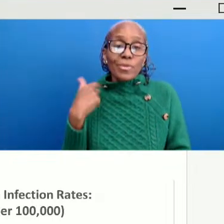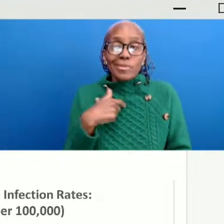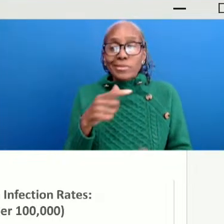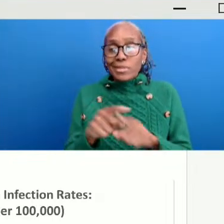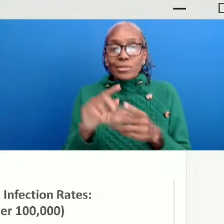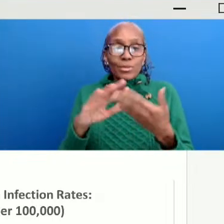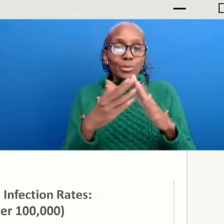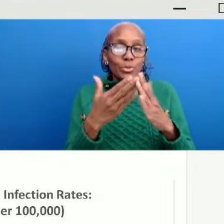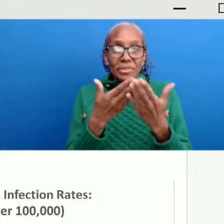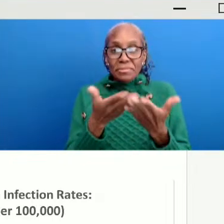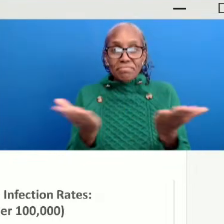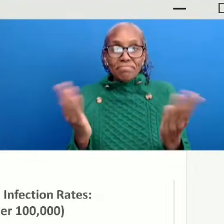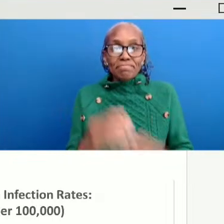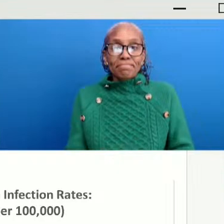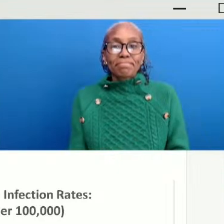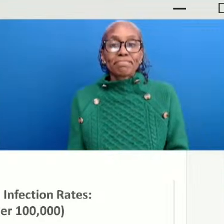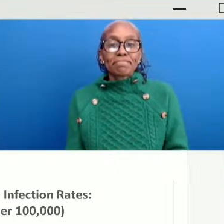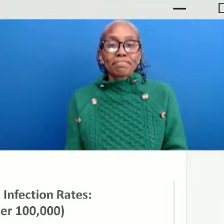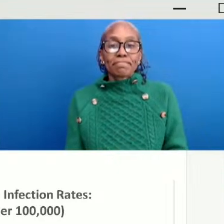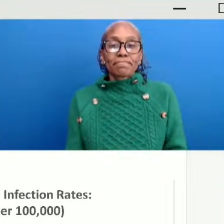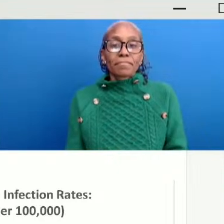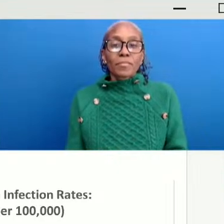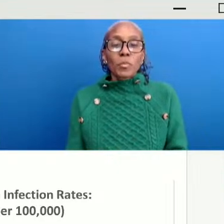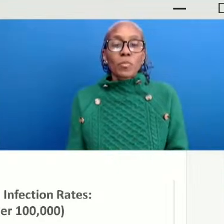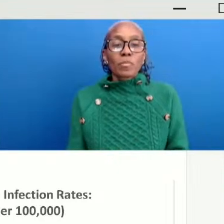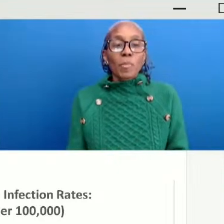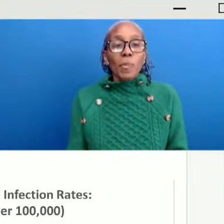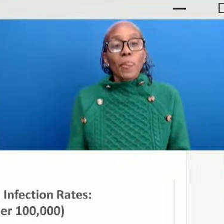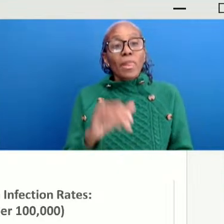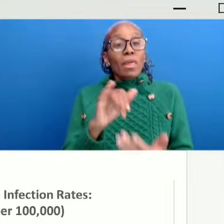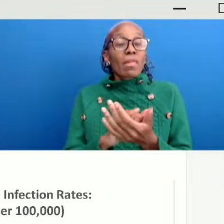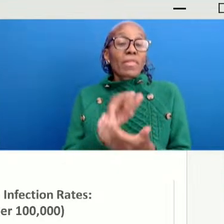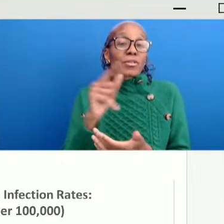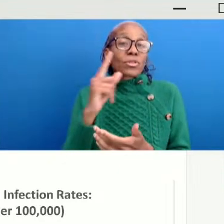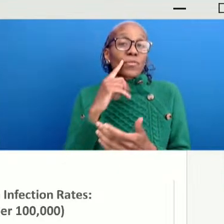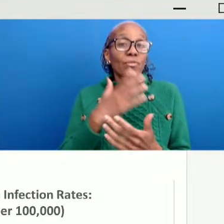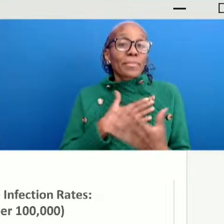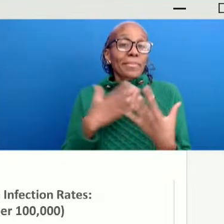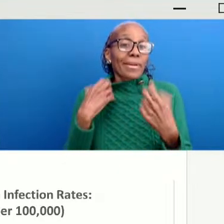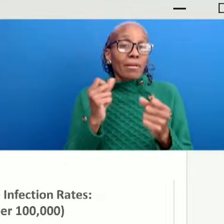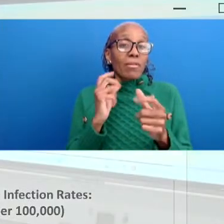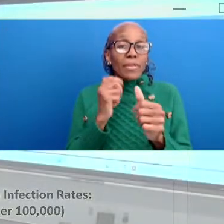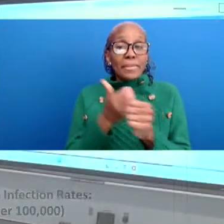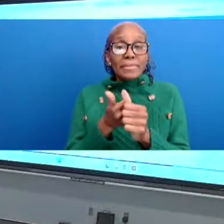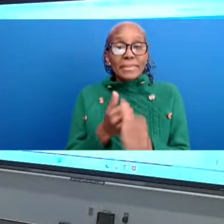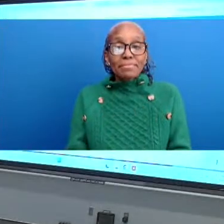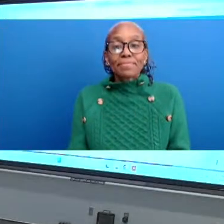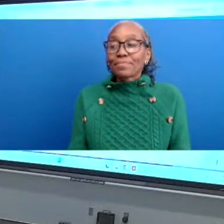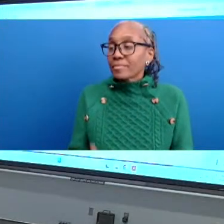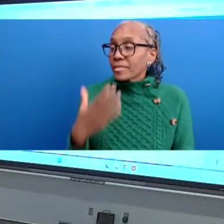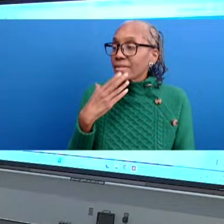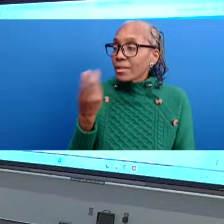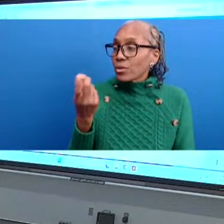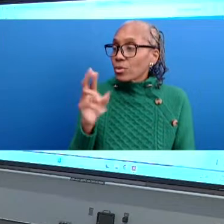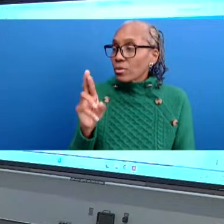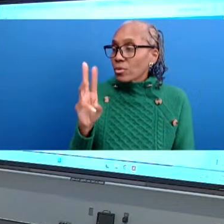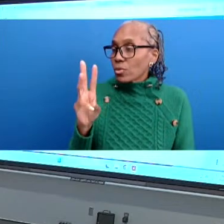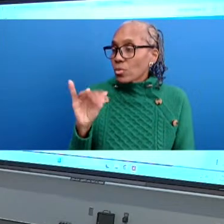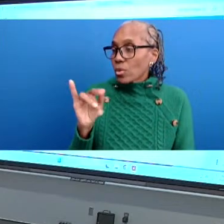WOULD SAY IT'S ACTUALLY GOOD